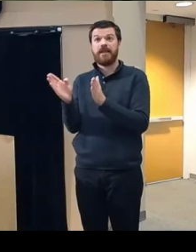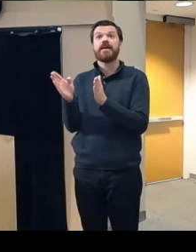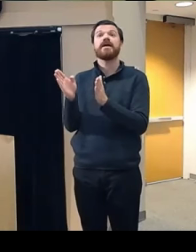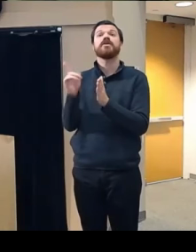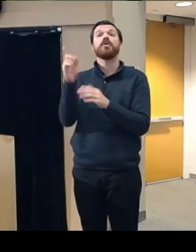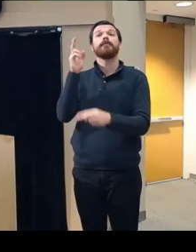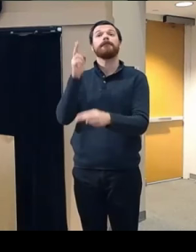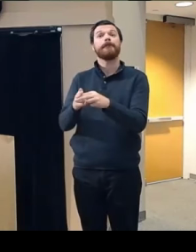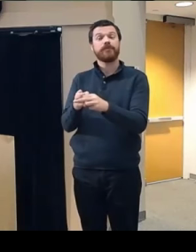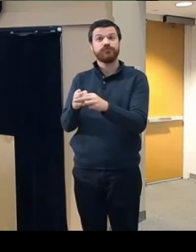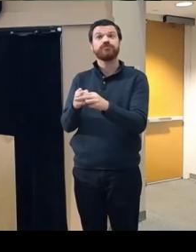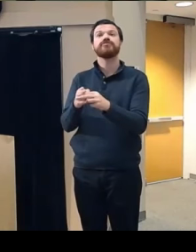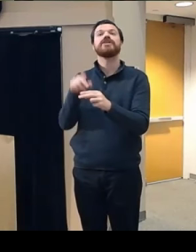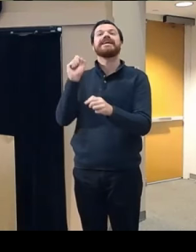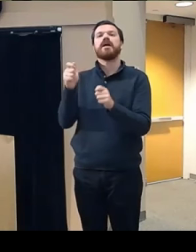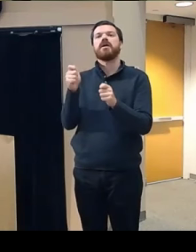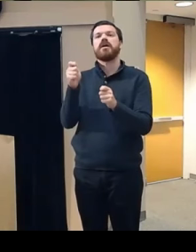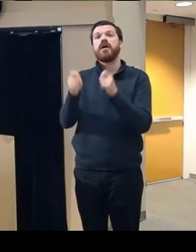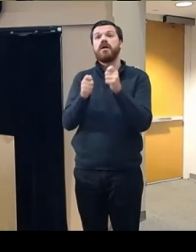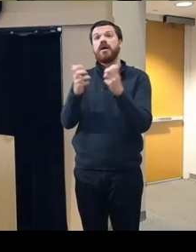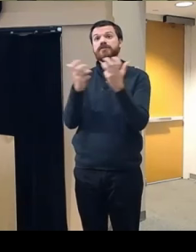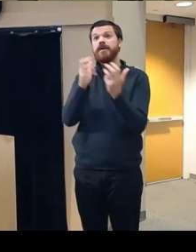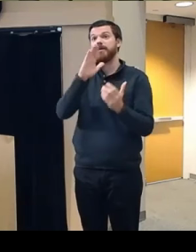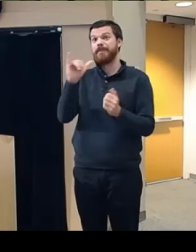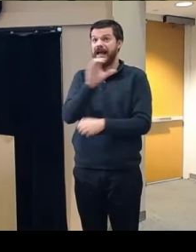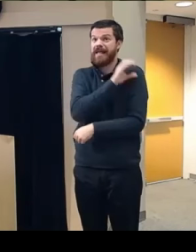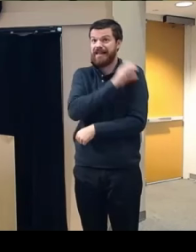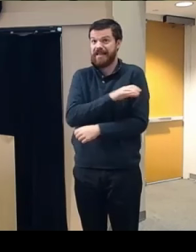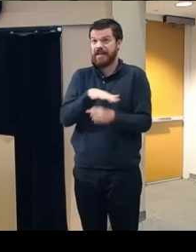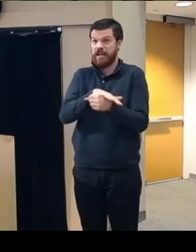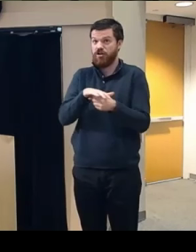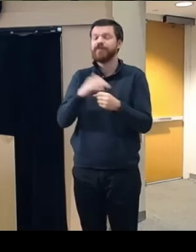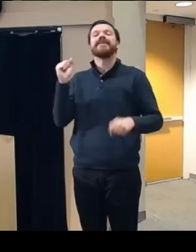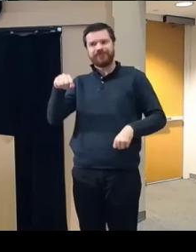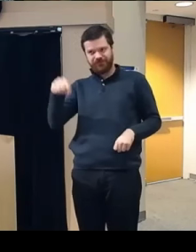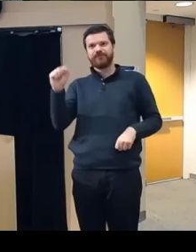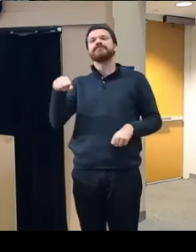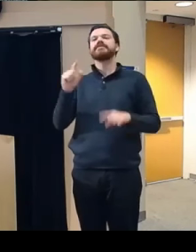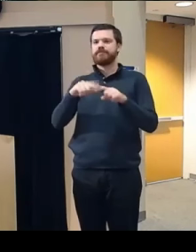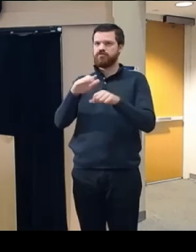that we can actually customize that by clinics or clinical areas yeah thank